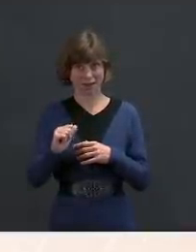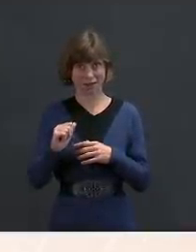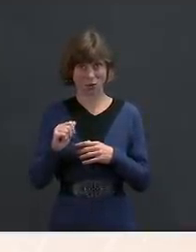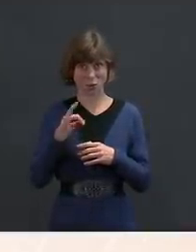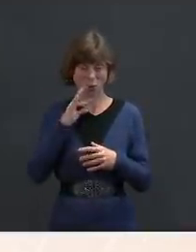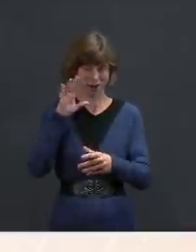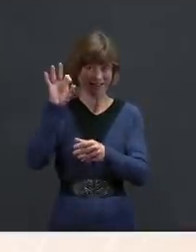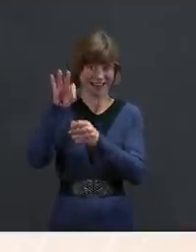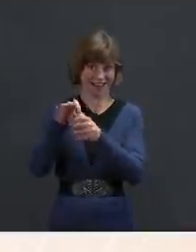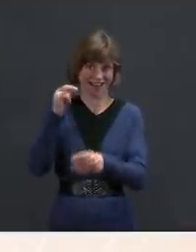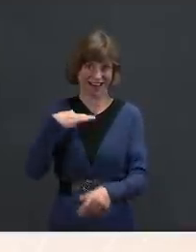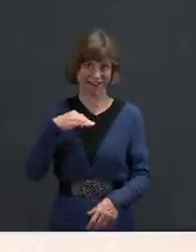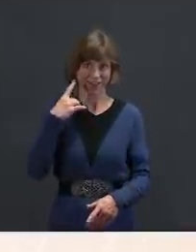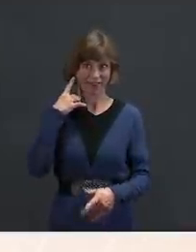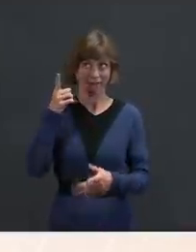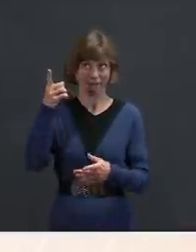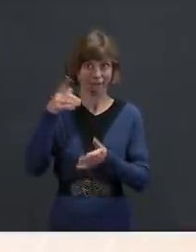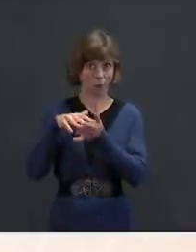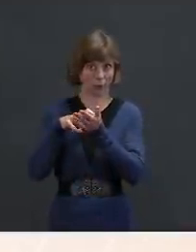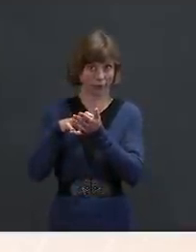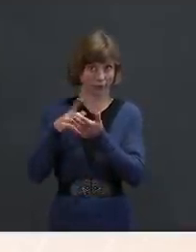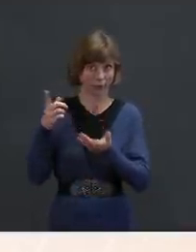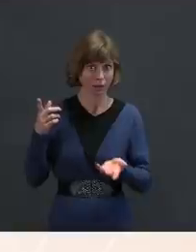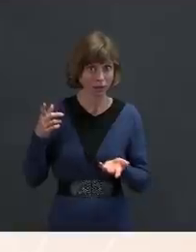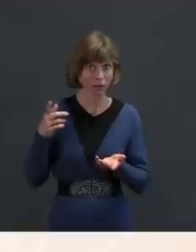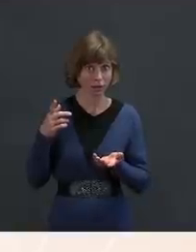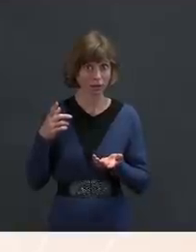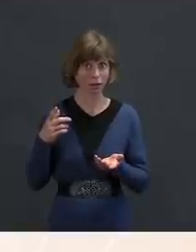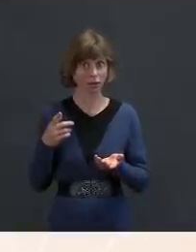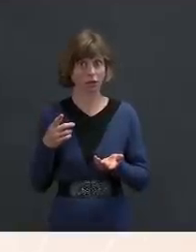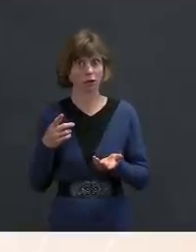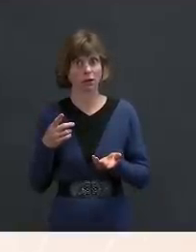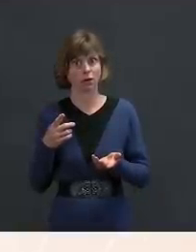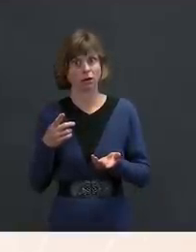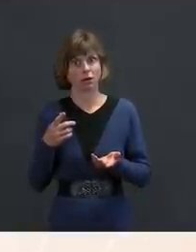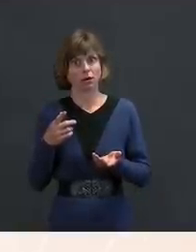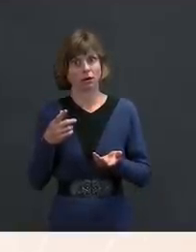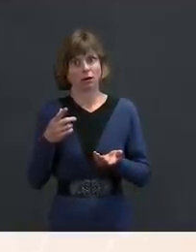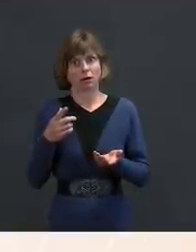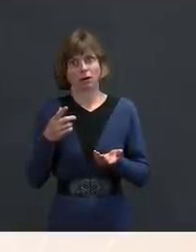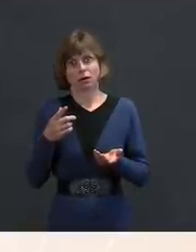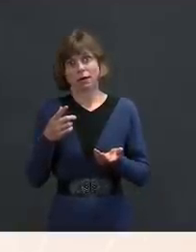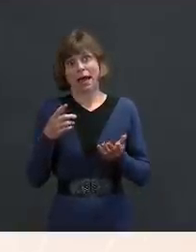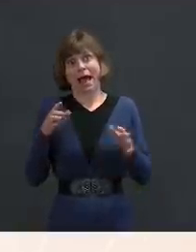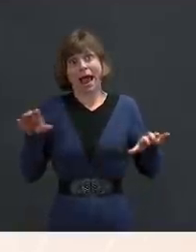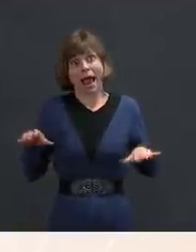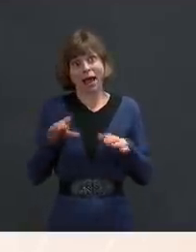And, certainly, any action you take on an issue like global diplomacy or an issue